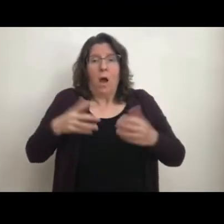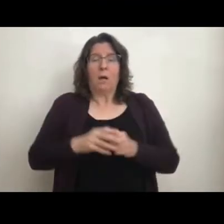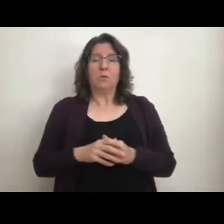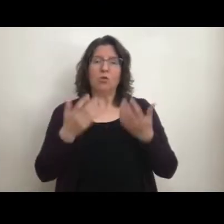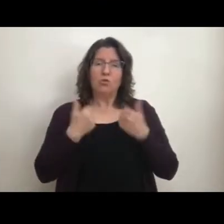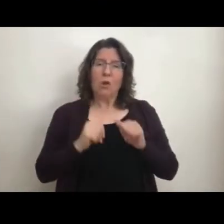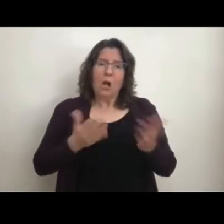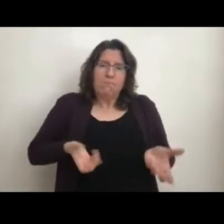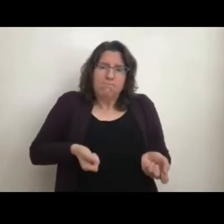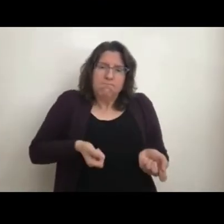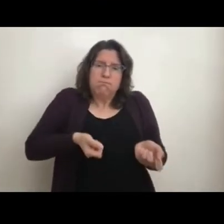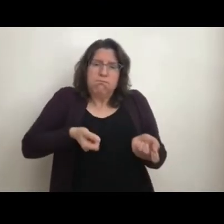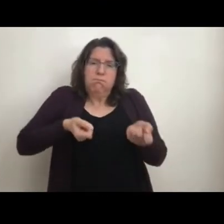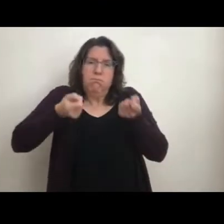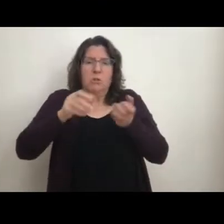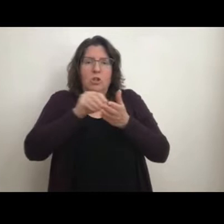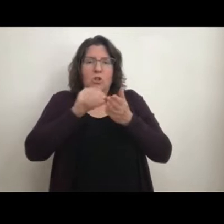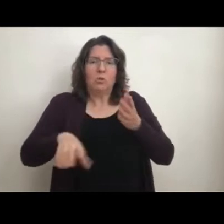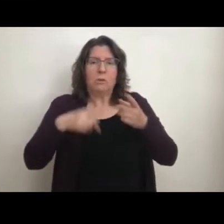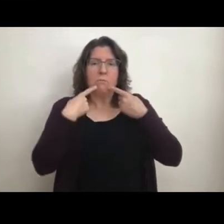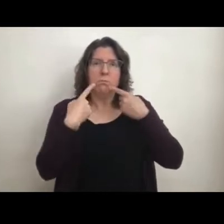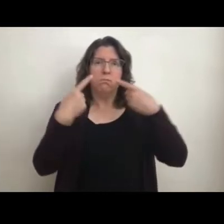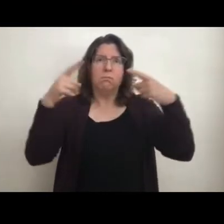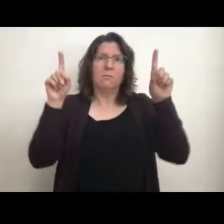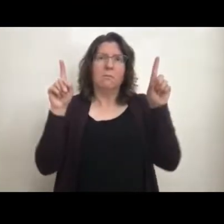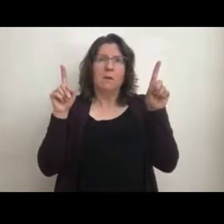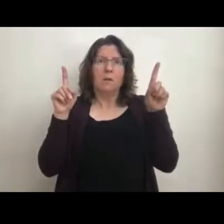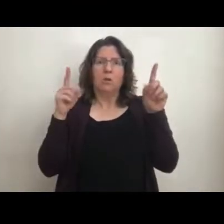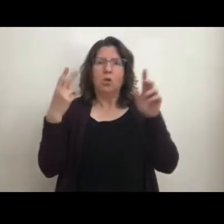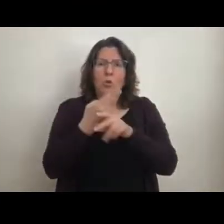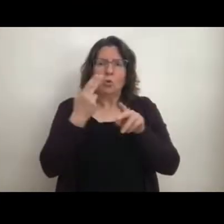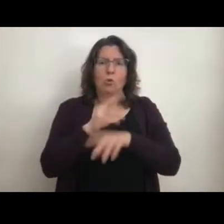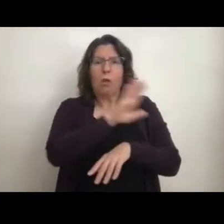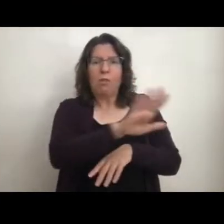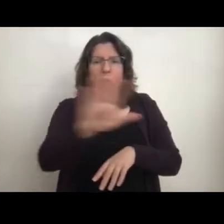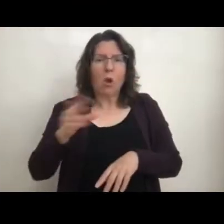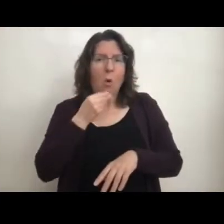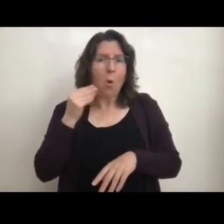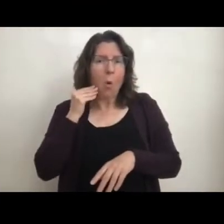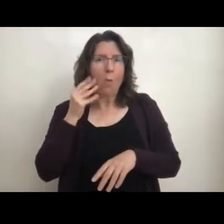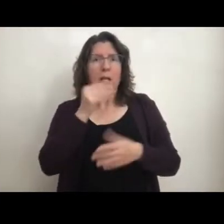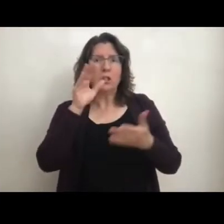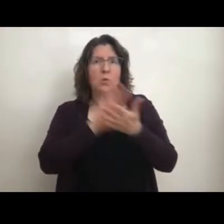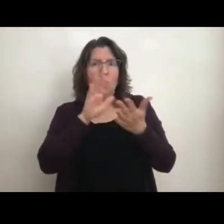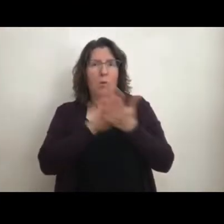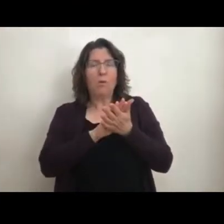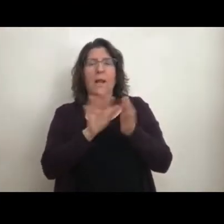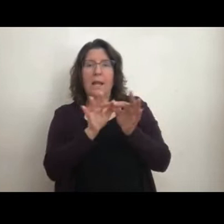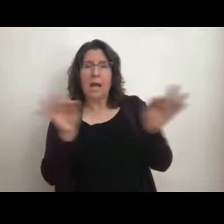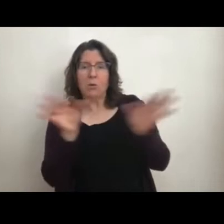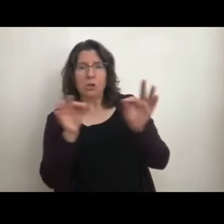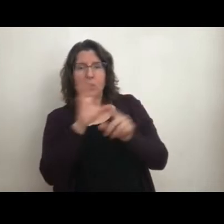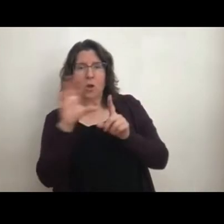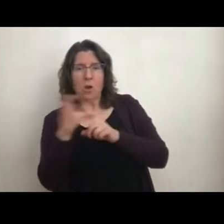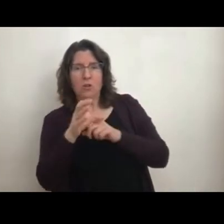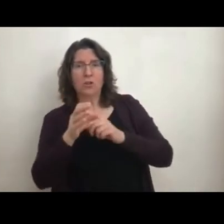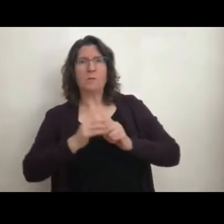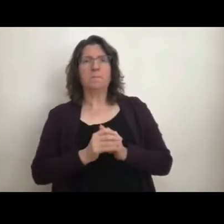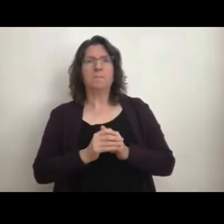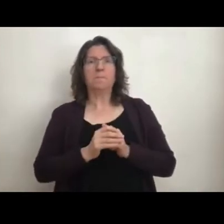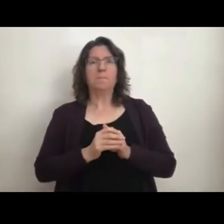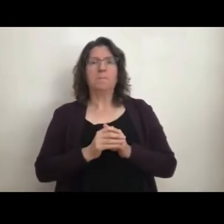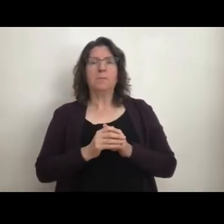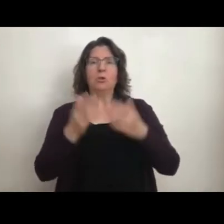The primary focus is lifting the students up, by honouring their home and school languages and cultures.